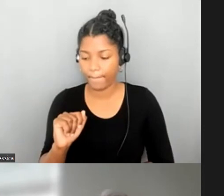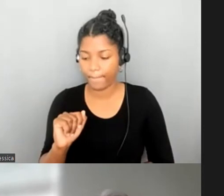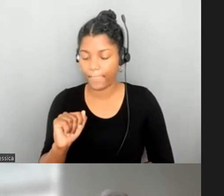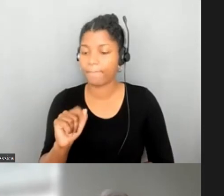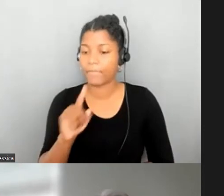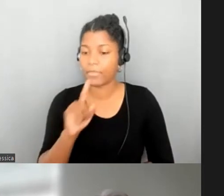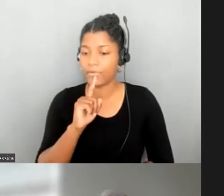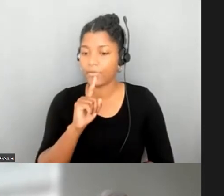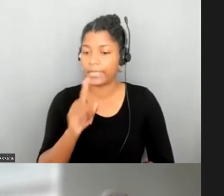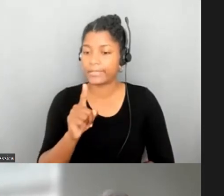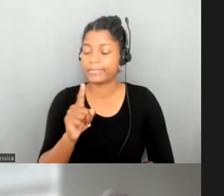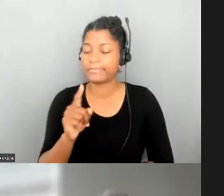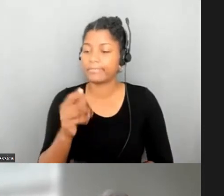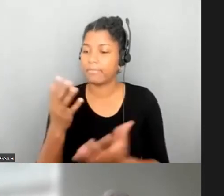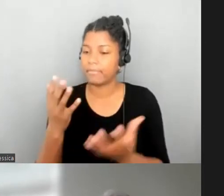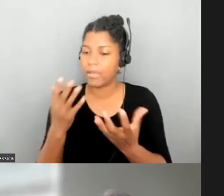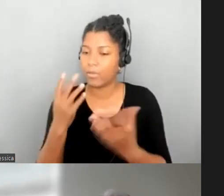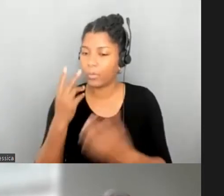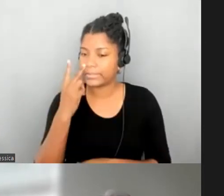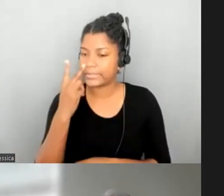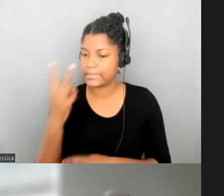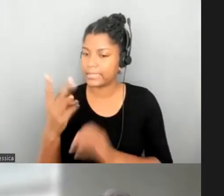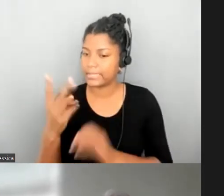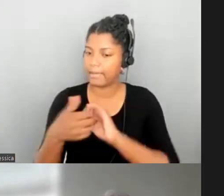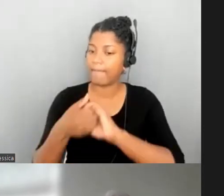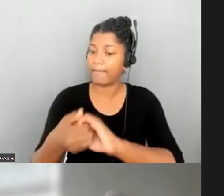I would love to see us really connecting with clinics.